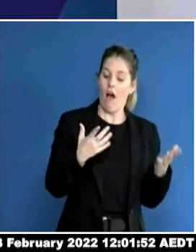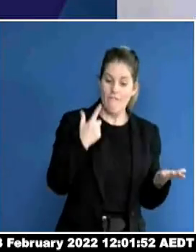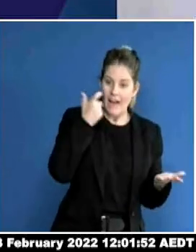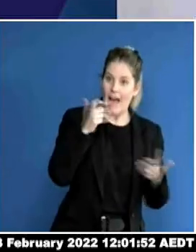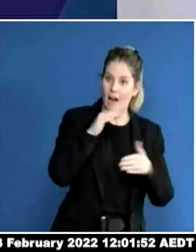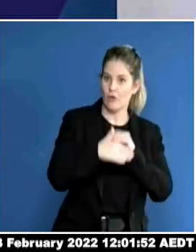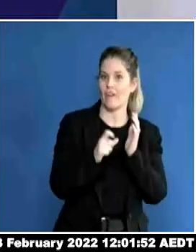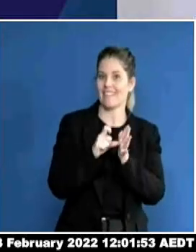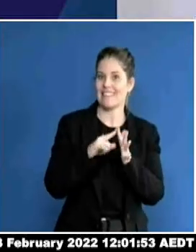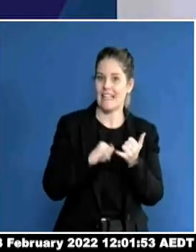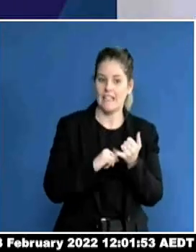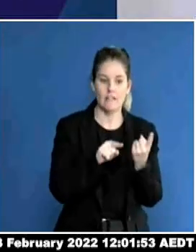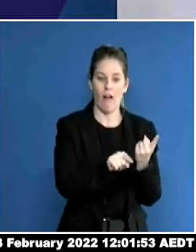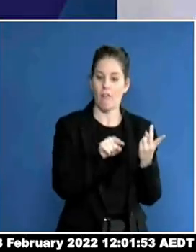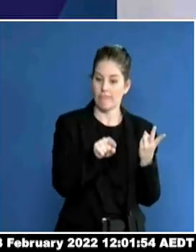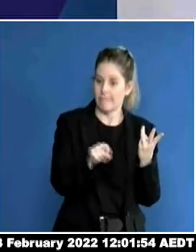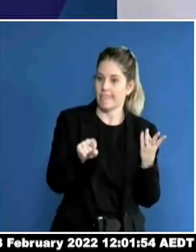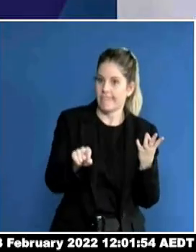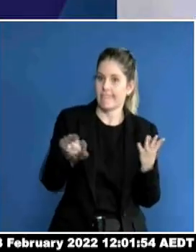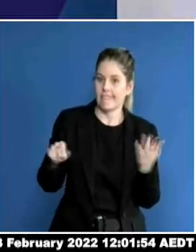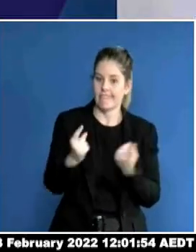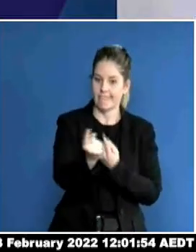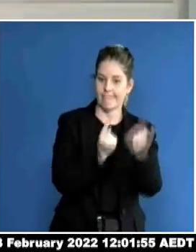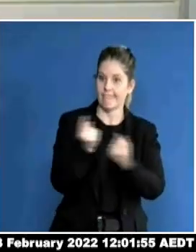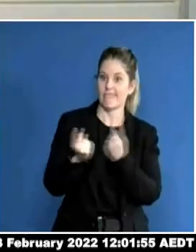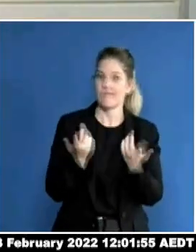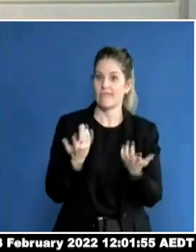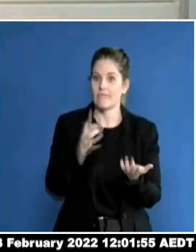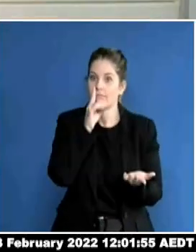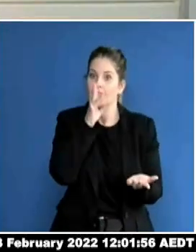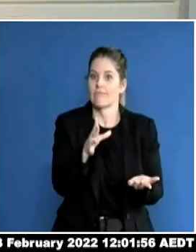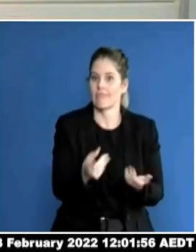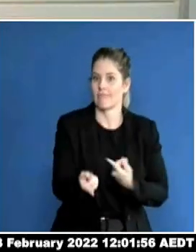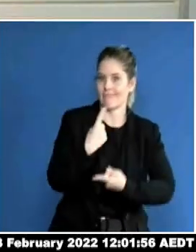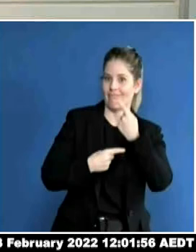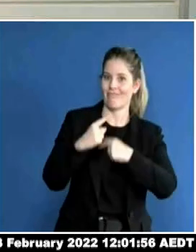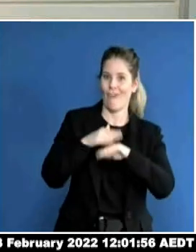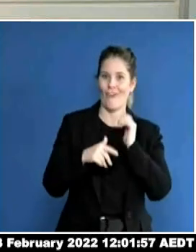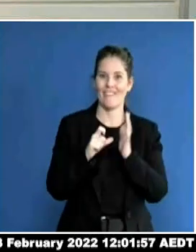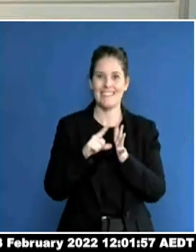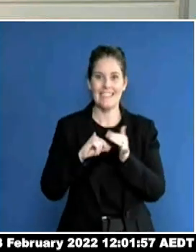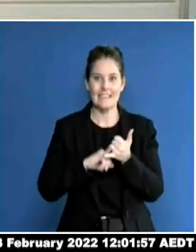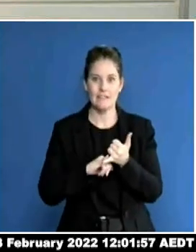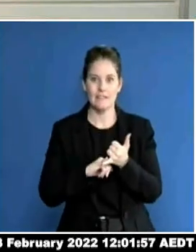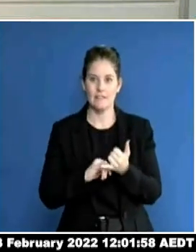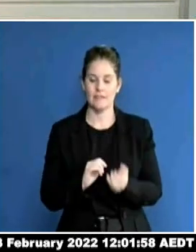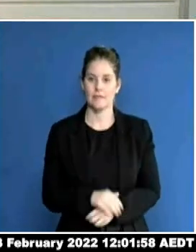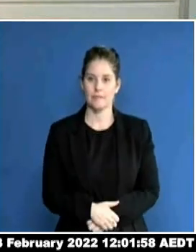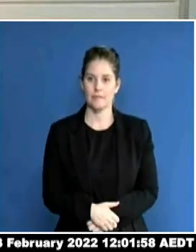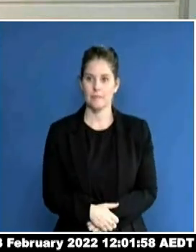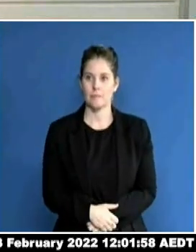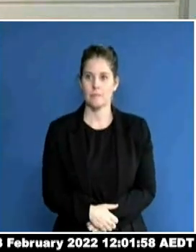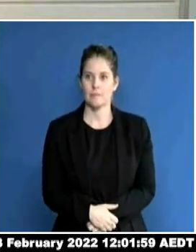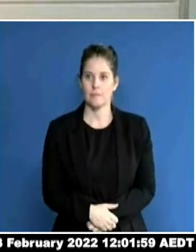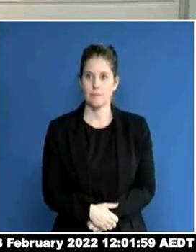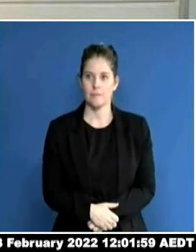who come to you? Simon speaking.